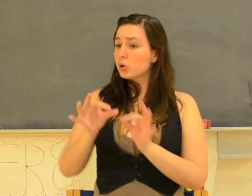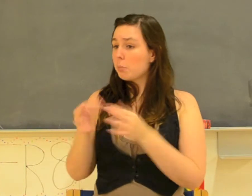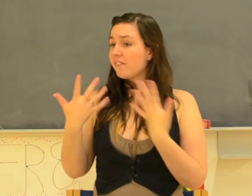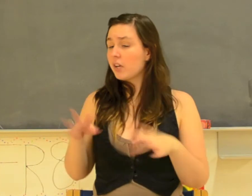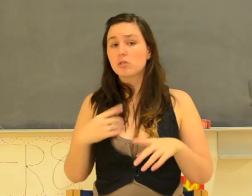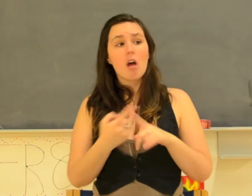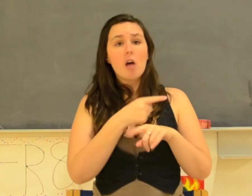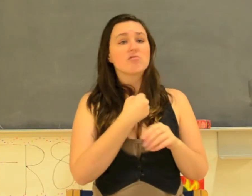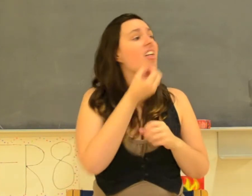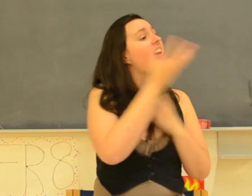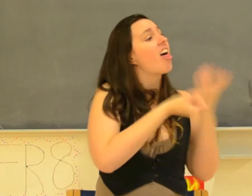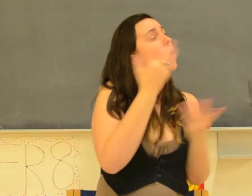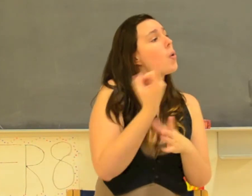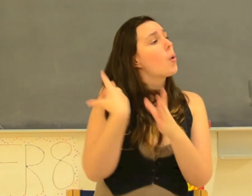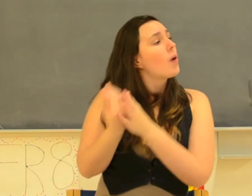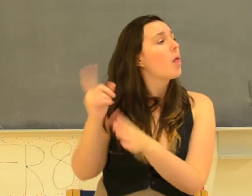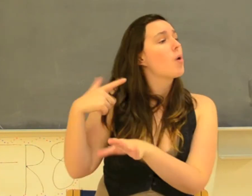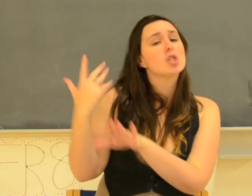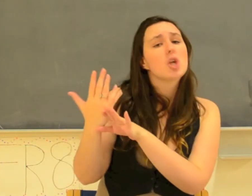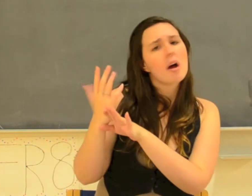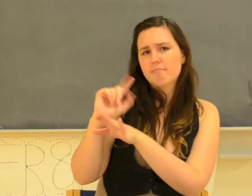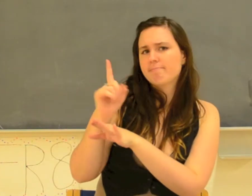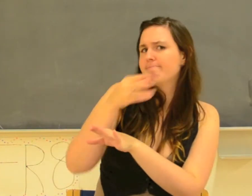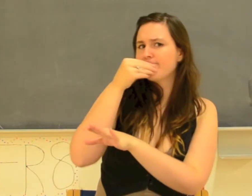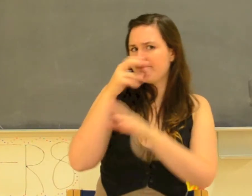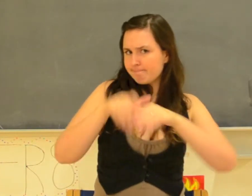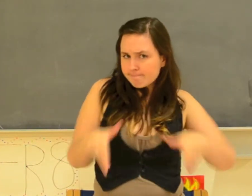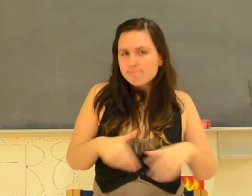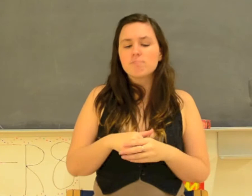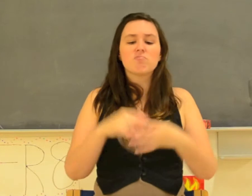to know their boundries and confidentiality and they cannot share the details of their interpreting jobs.